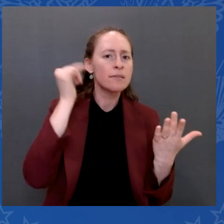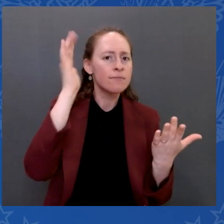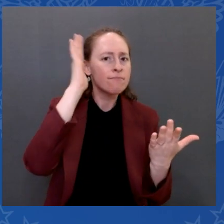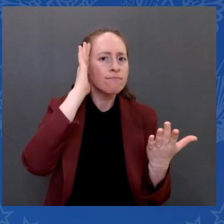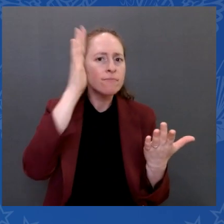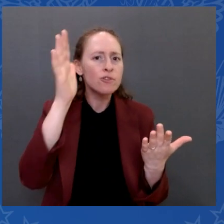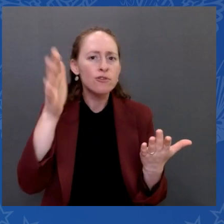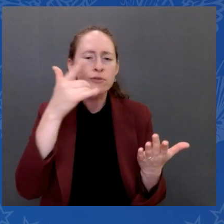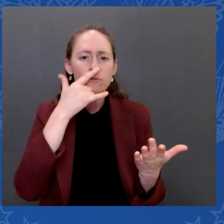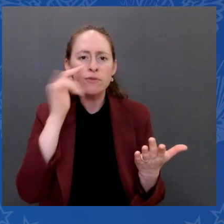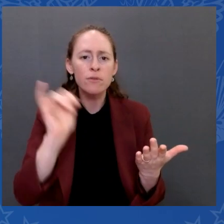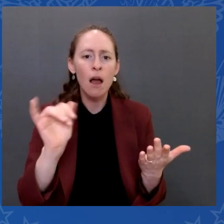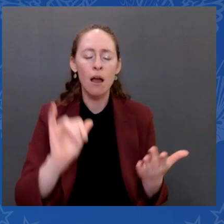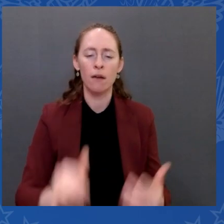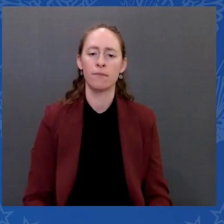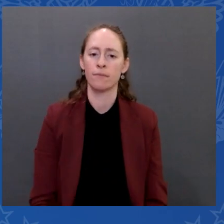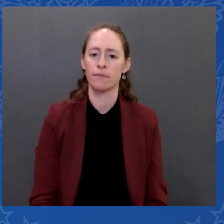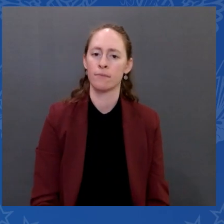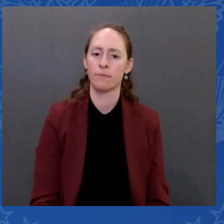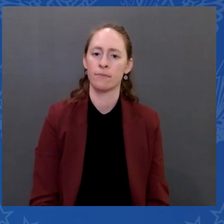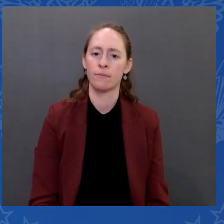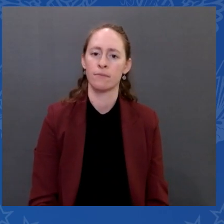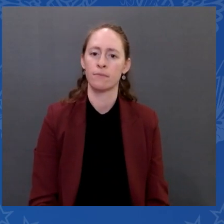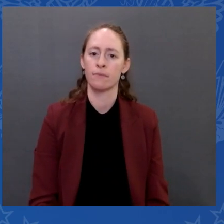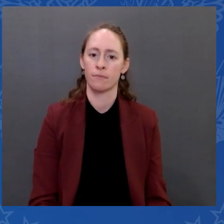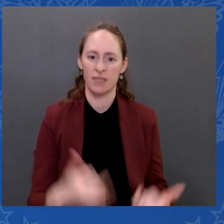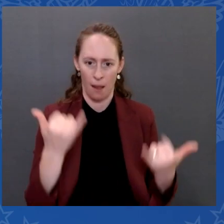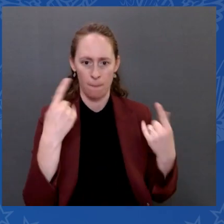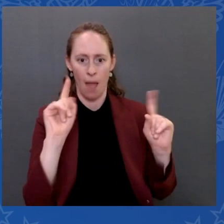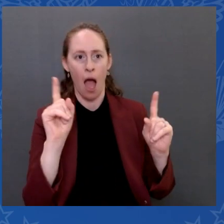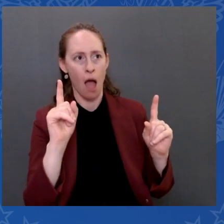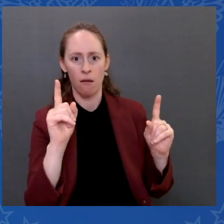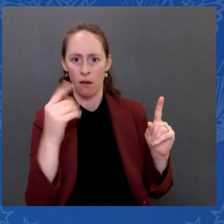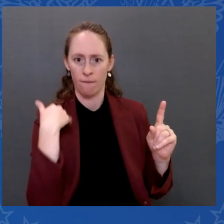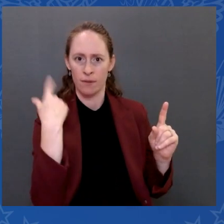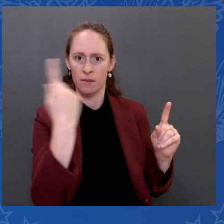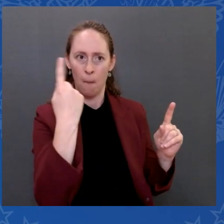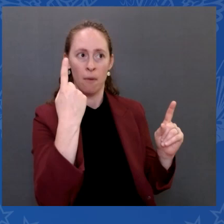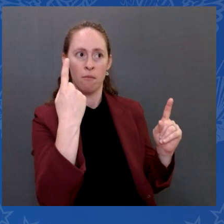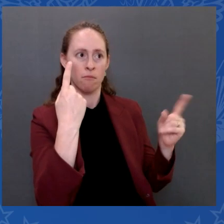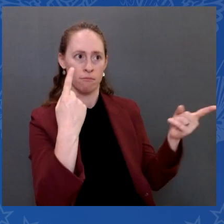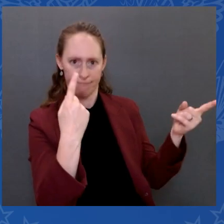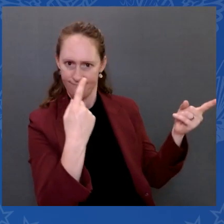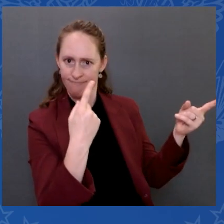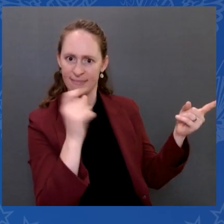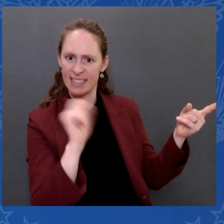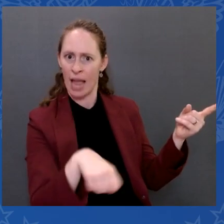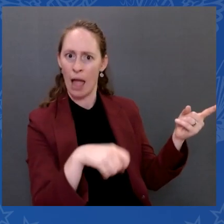the resources, and the commitment to overtaking U.S. technological leadership if we don't up our game.